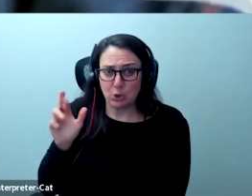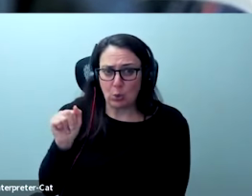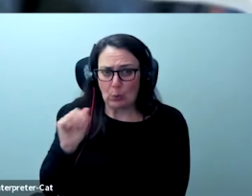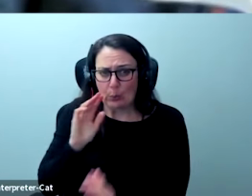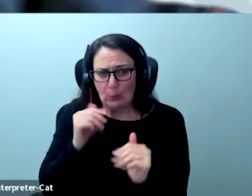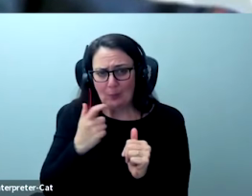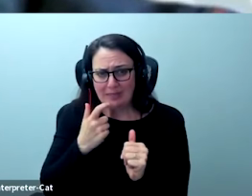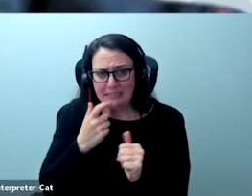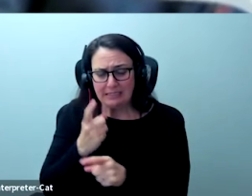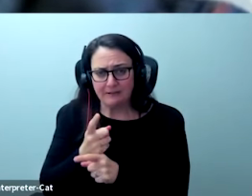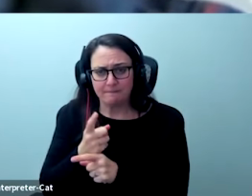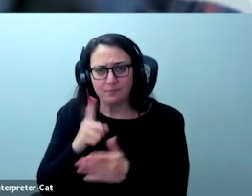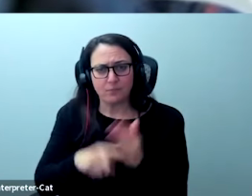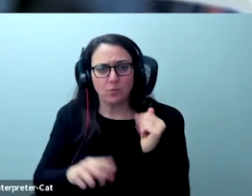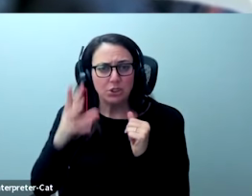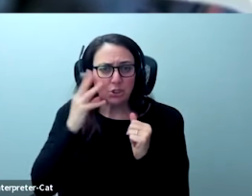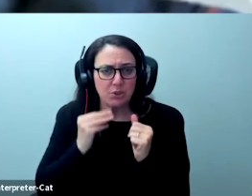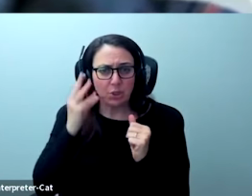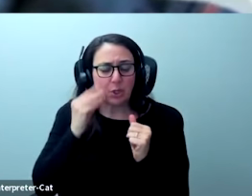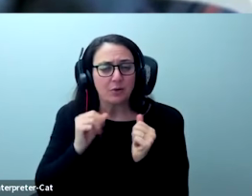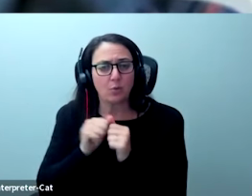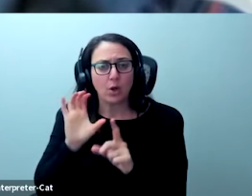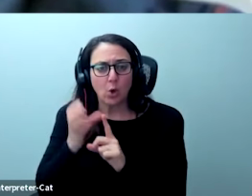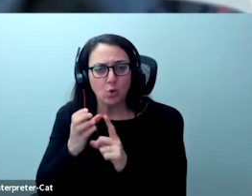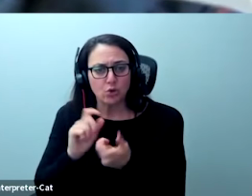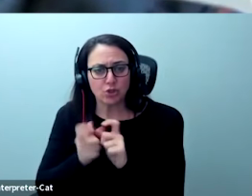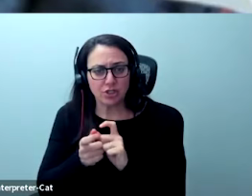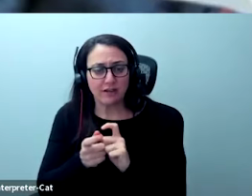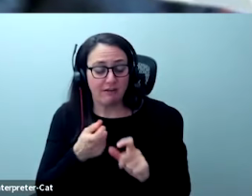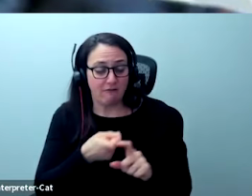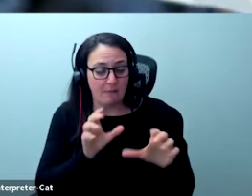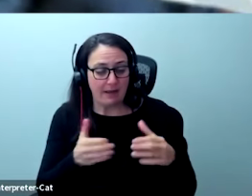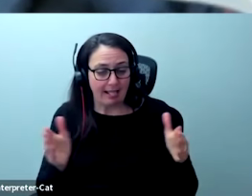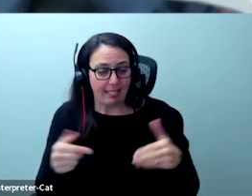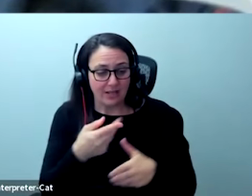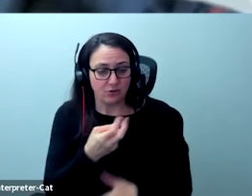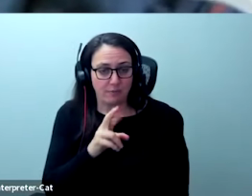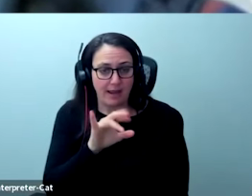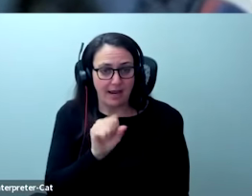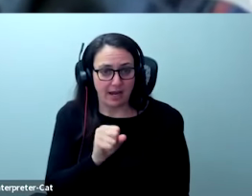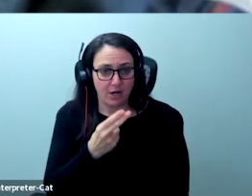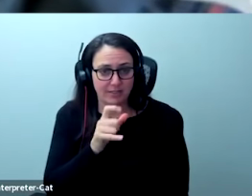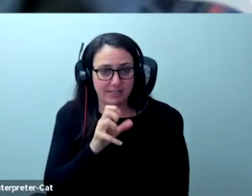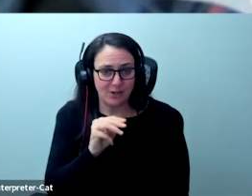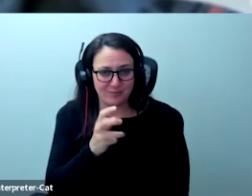"What is your experience with the culture shift "from a classroom like at Harris-Hillman to corporate work?"